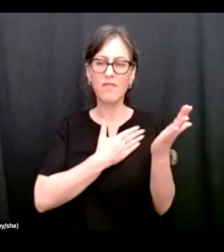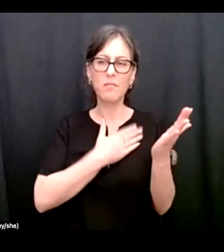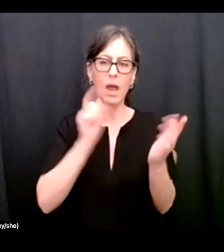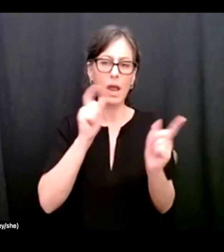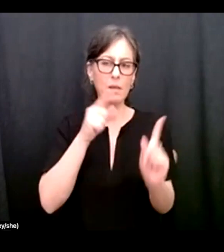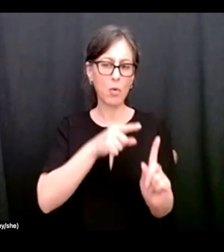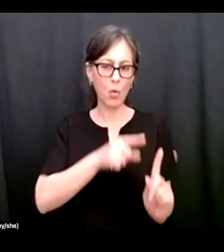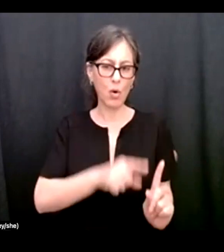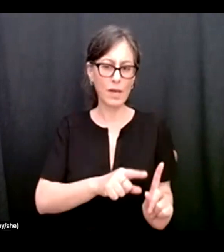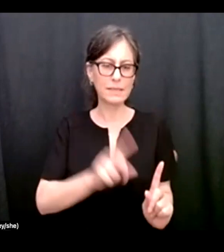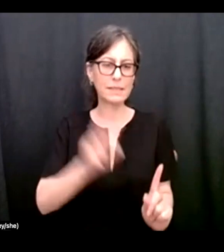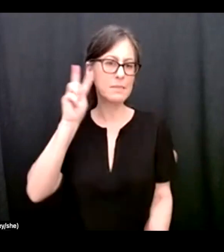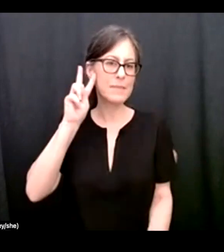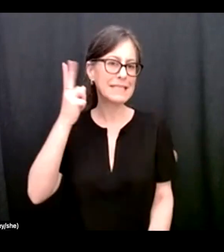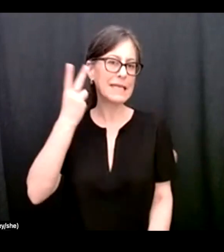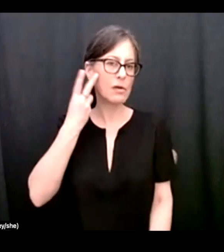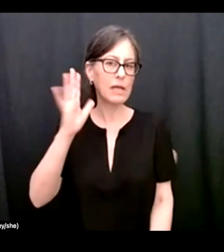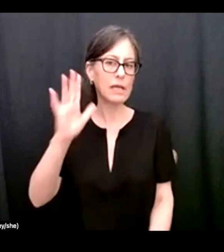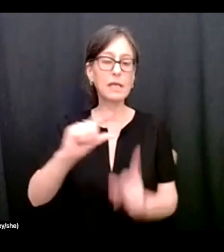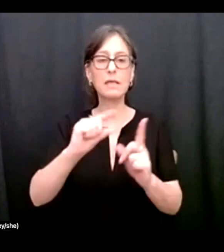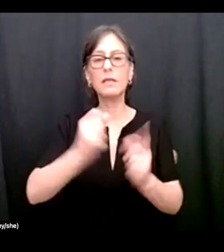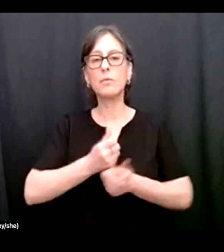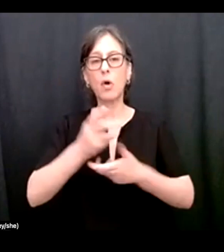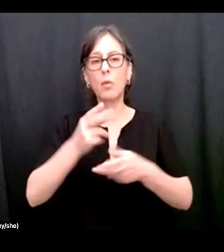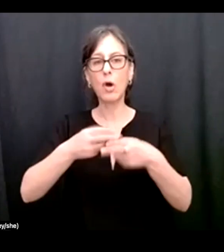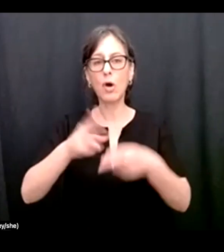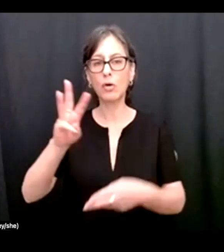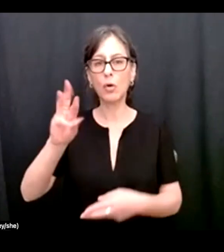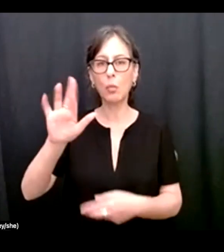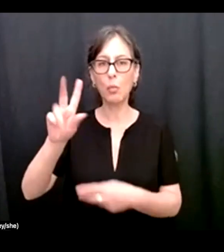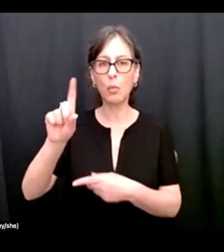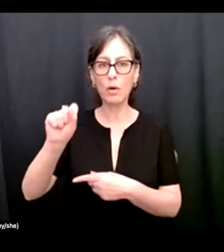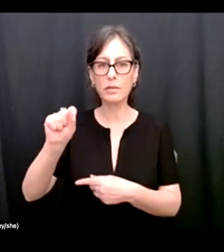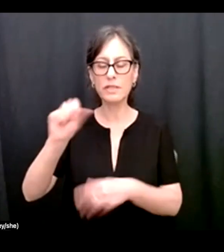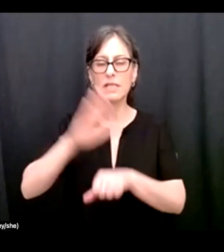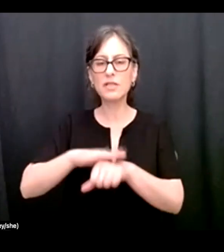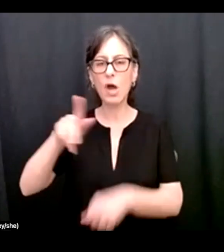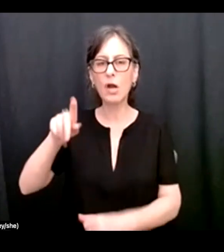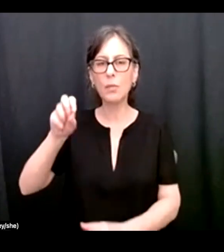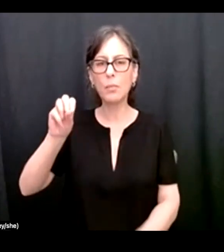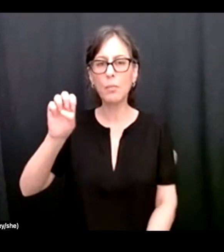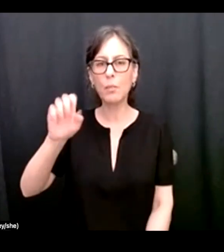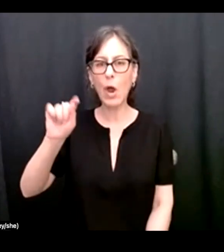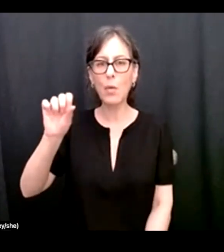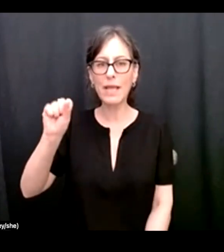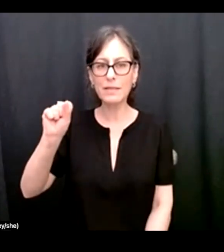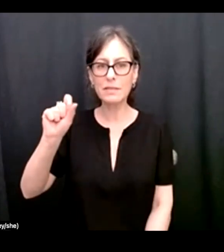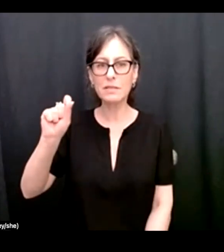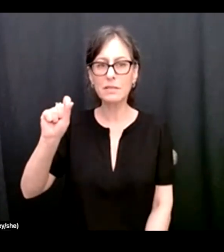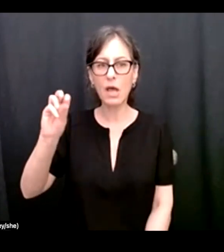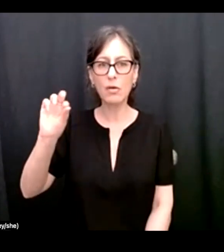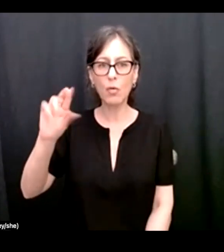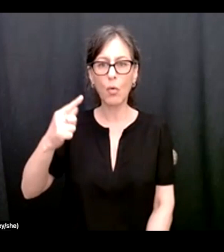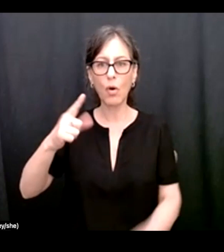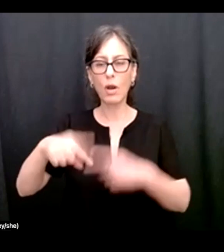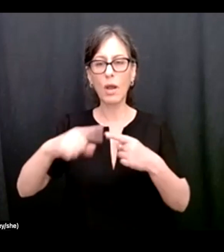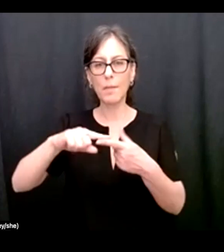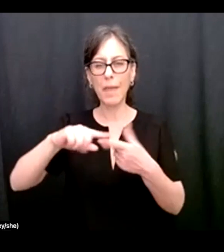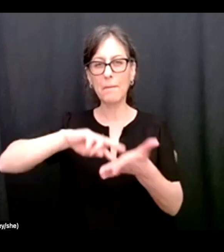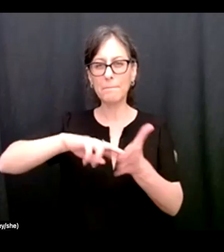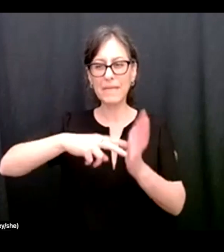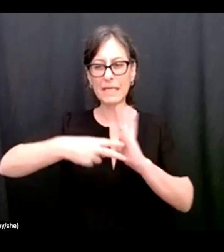the mishearing. So his poem “Words” on poets.org is about, kind of, meanings being amorphous.